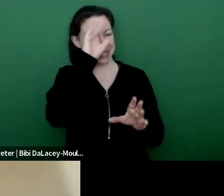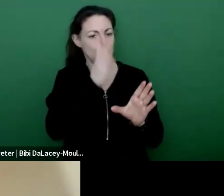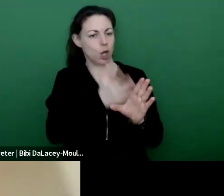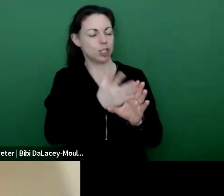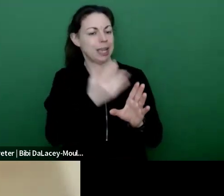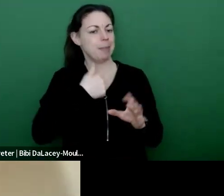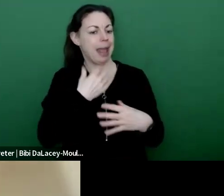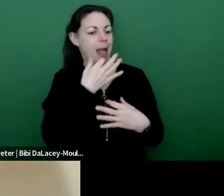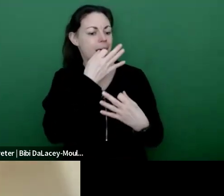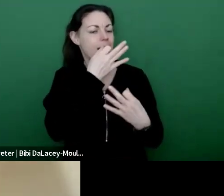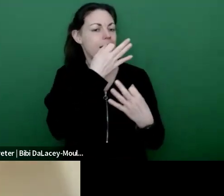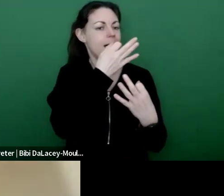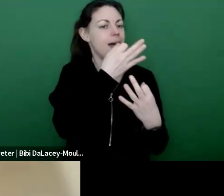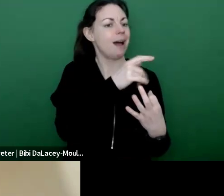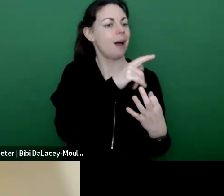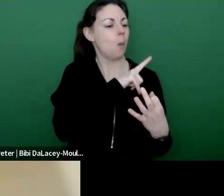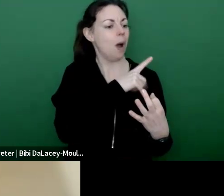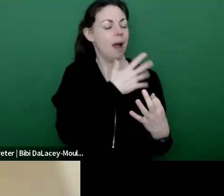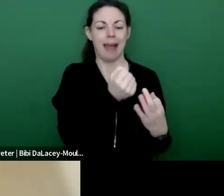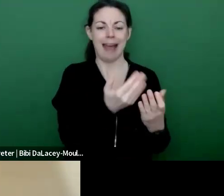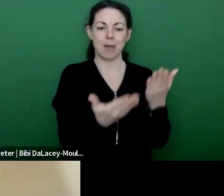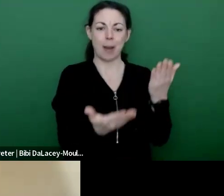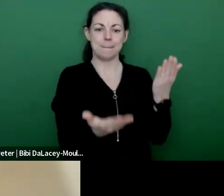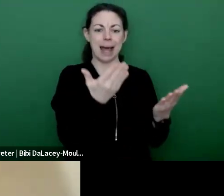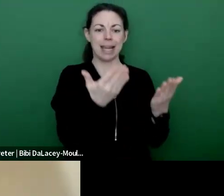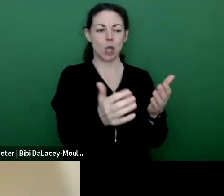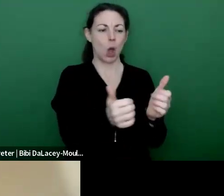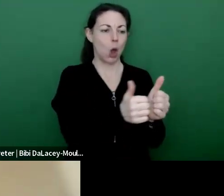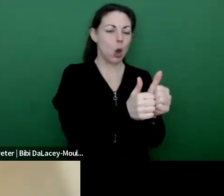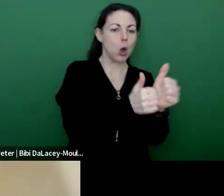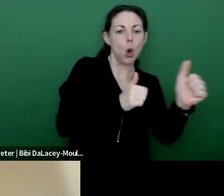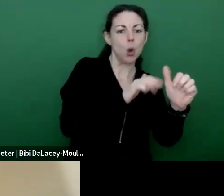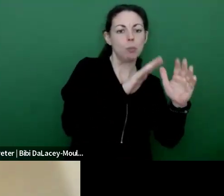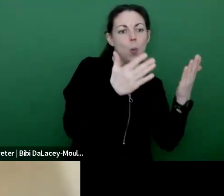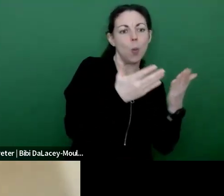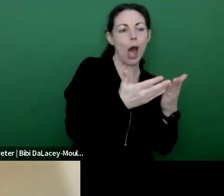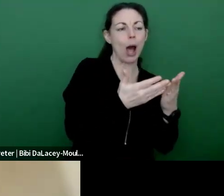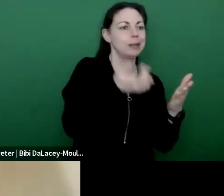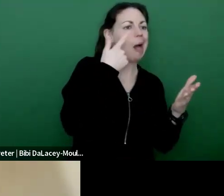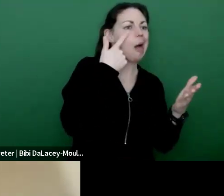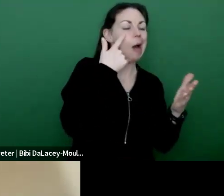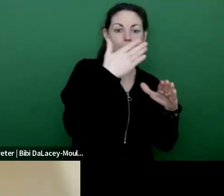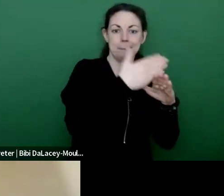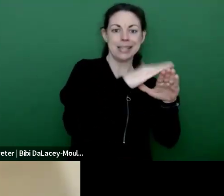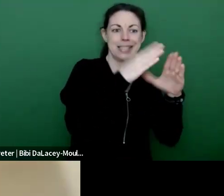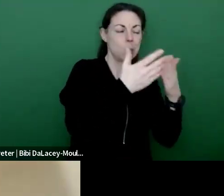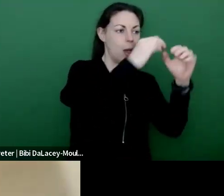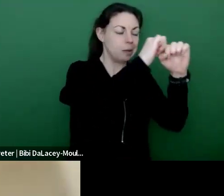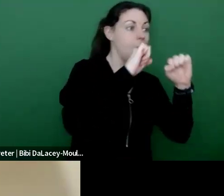really nice balance between the sort of the corporate world and getting involved in business type things, which I'd really enjoyed, but then also applying